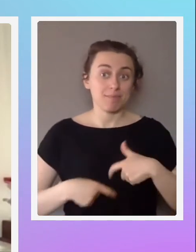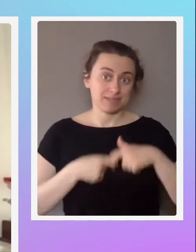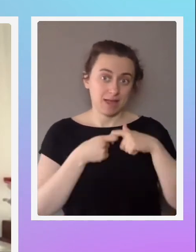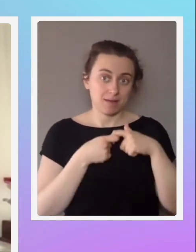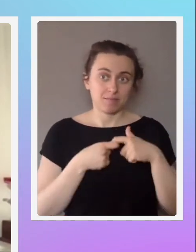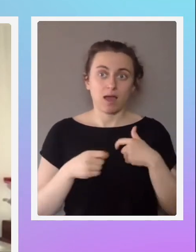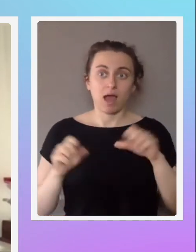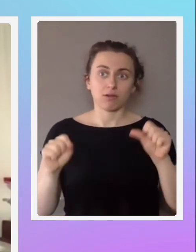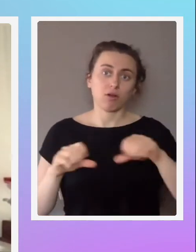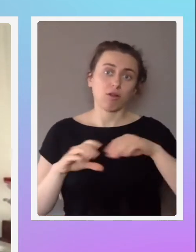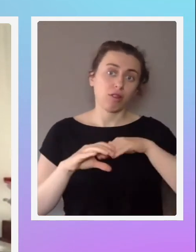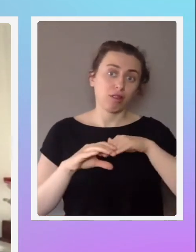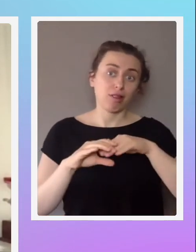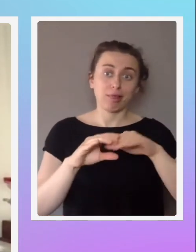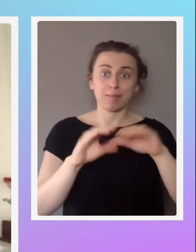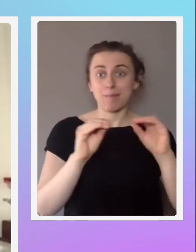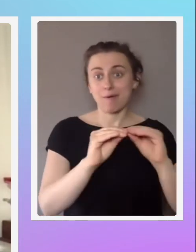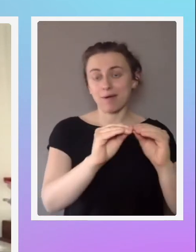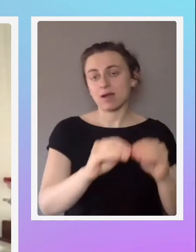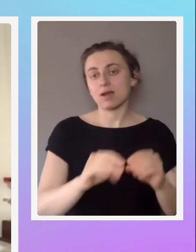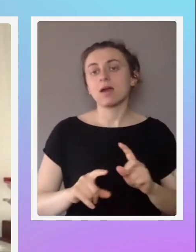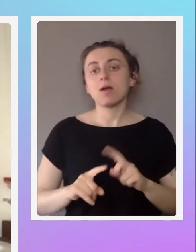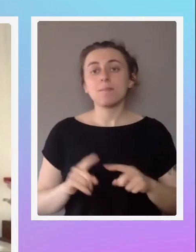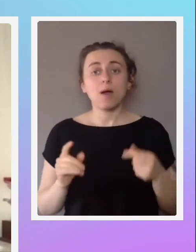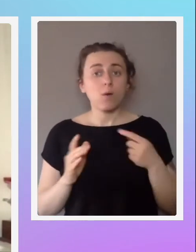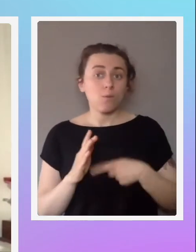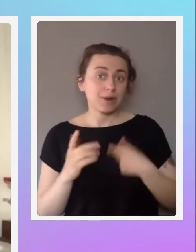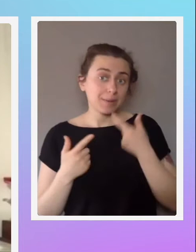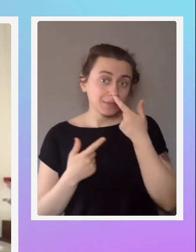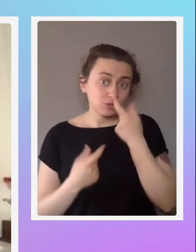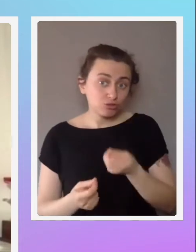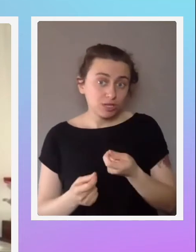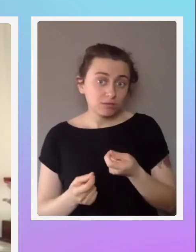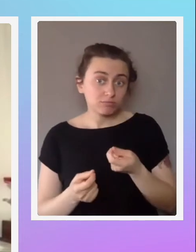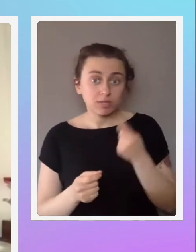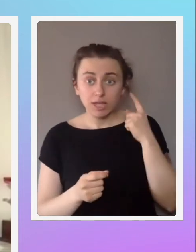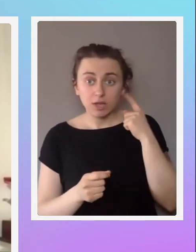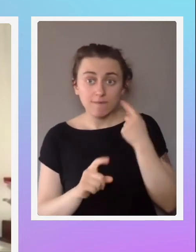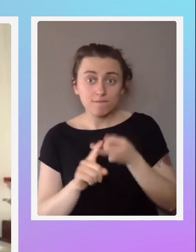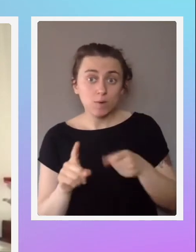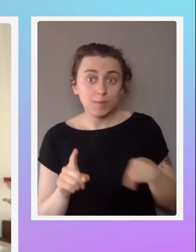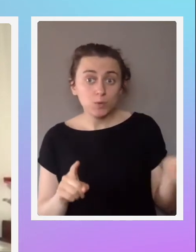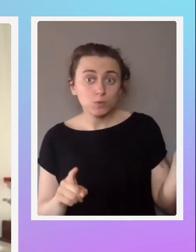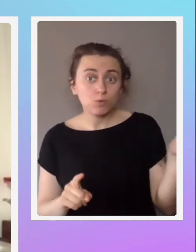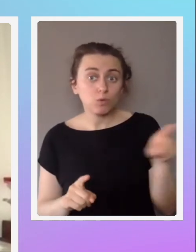but what I am interested in hearing from you of course, is what your experiences are?